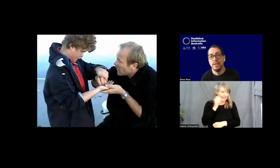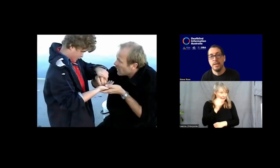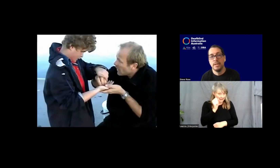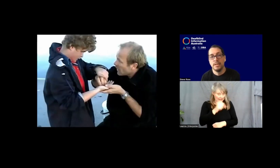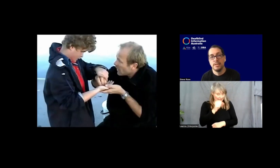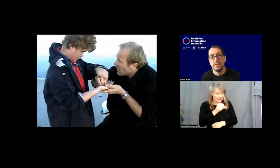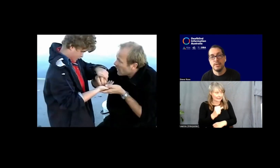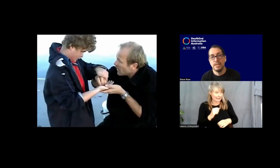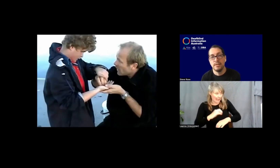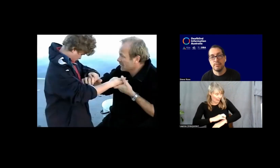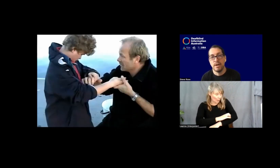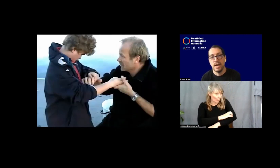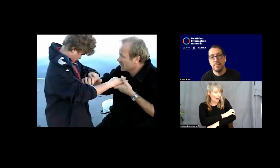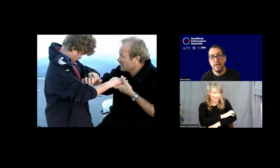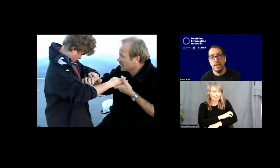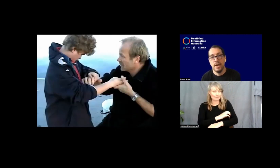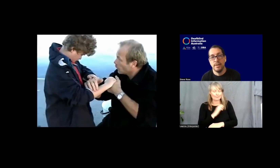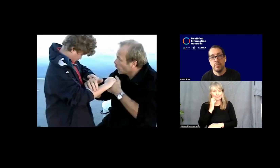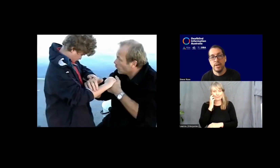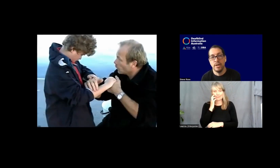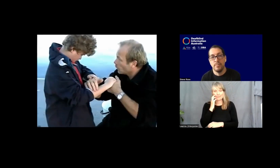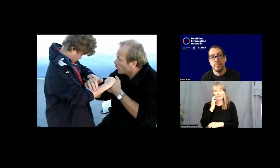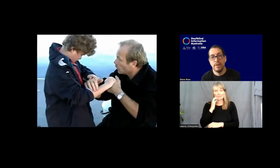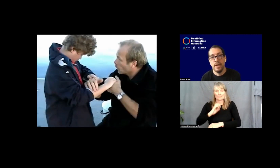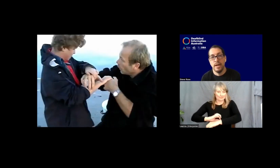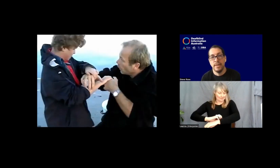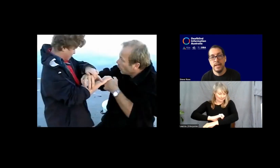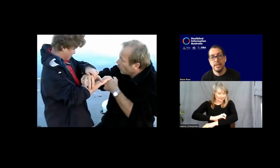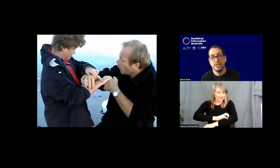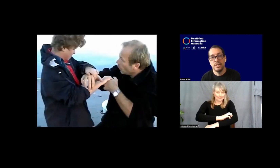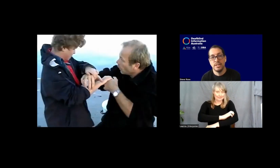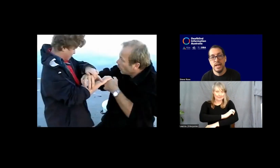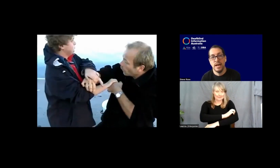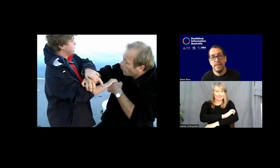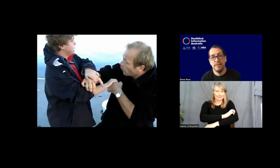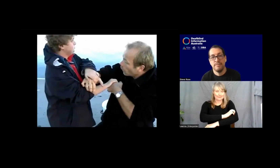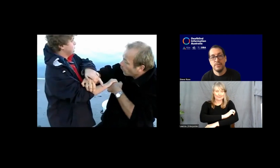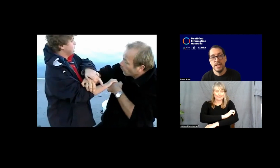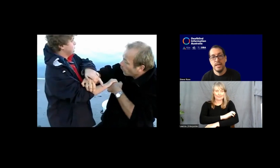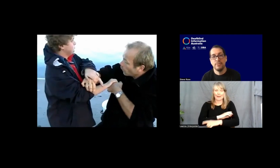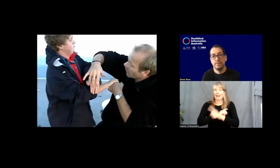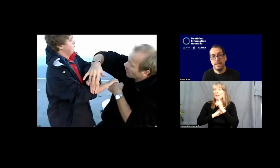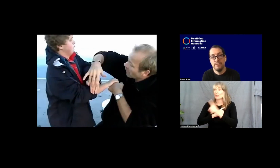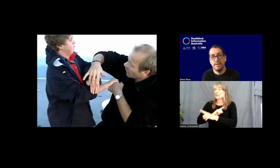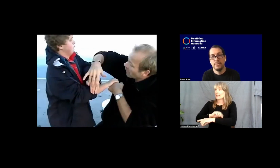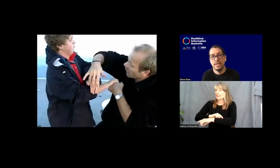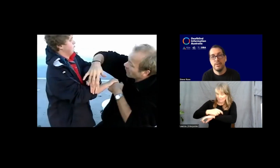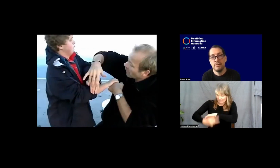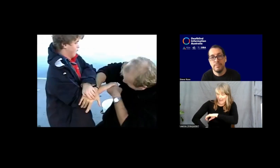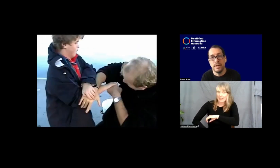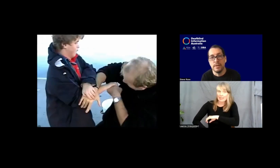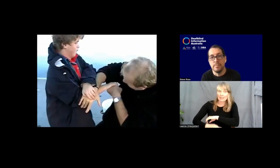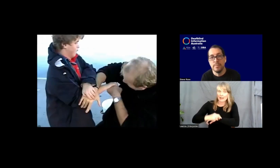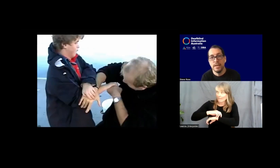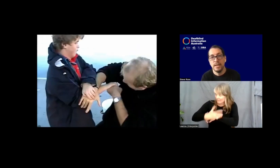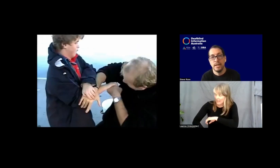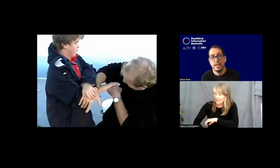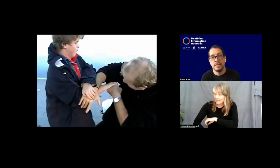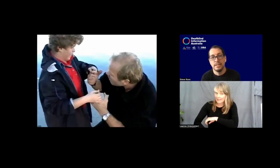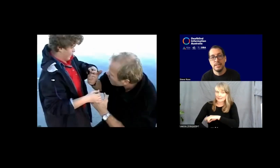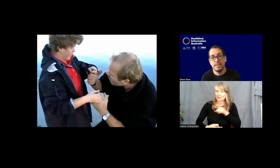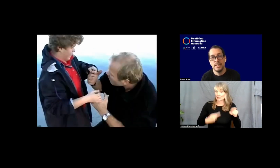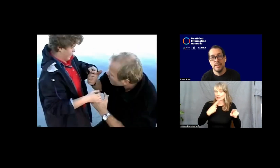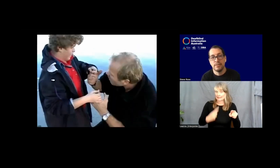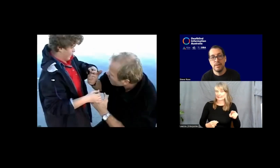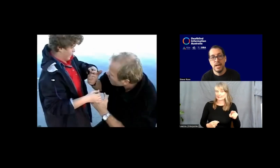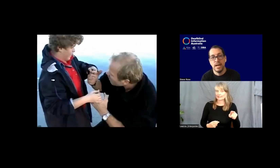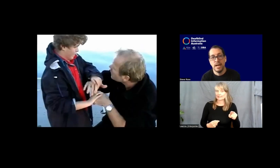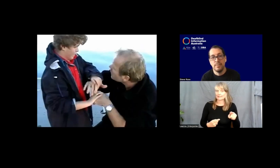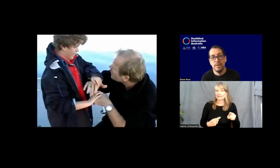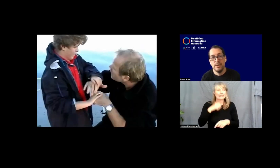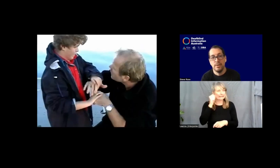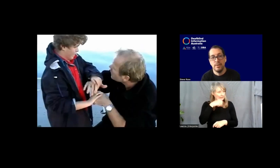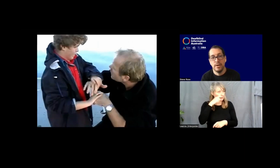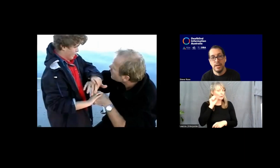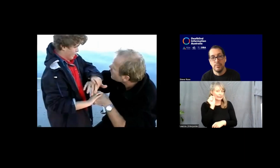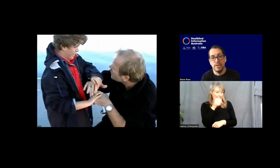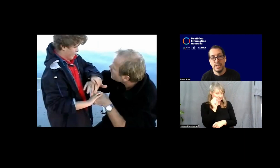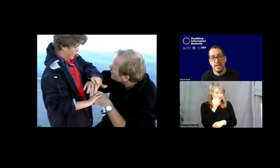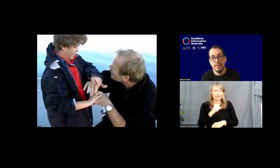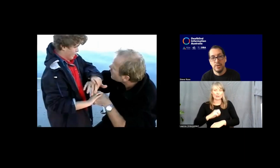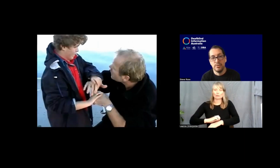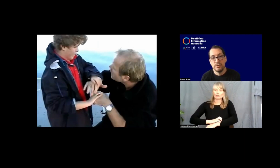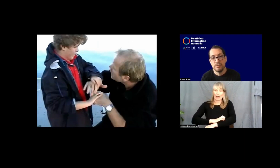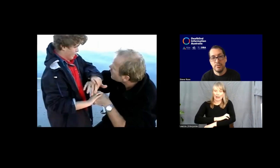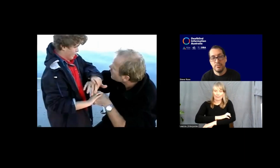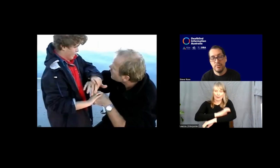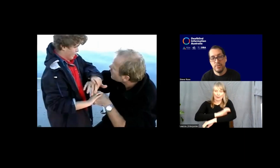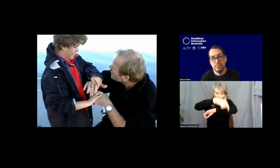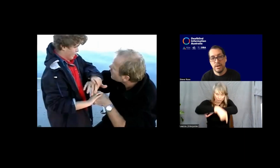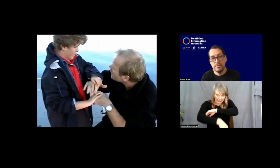So you can see the crab, and it went up. She says yep, then it fell down off my arm, he